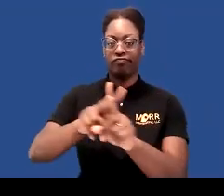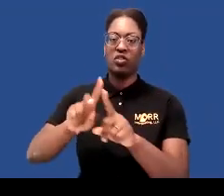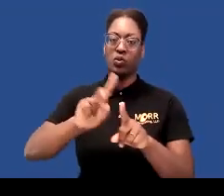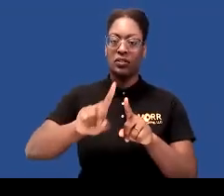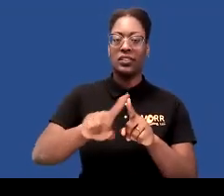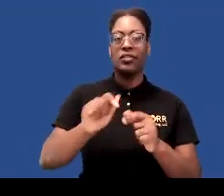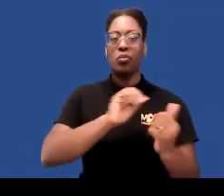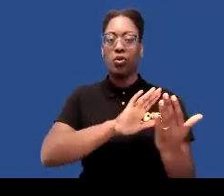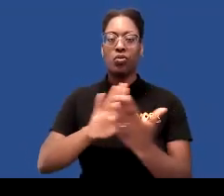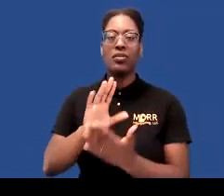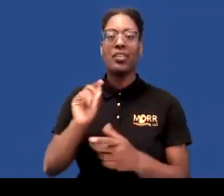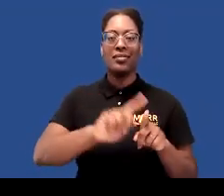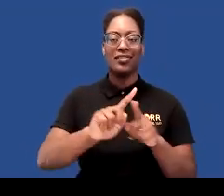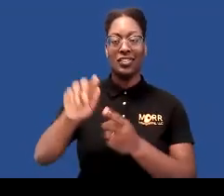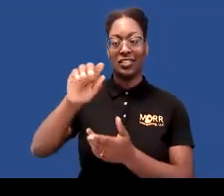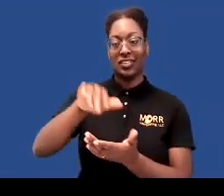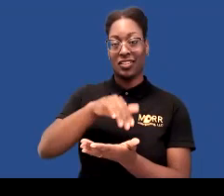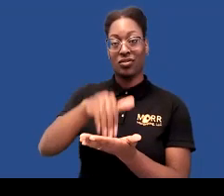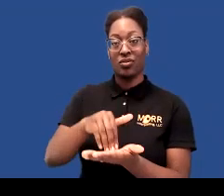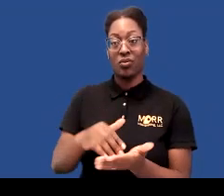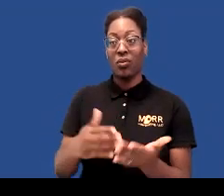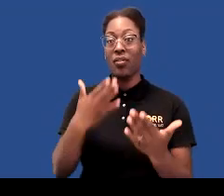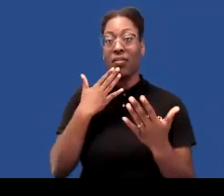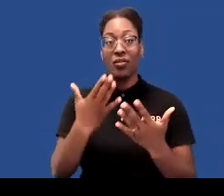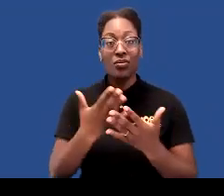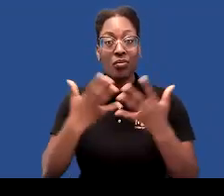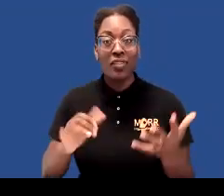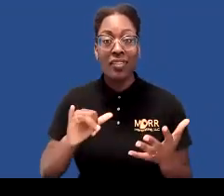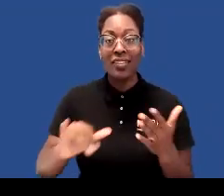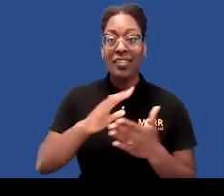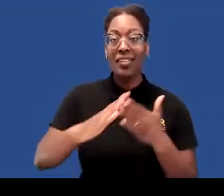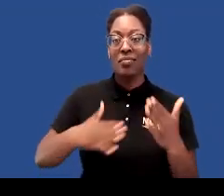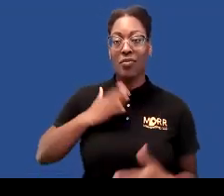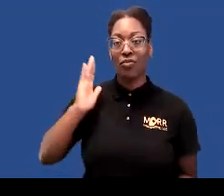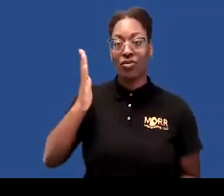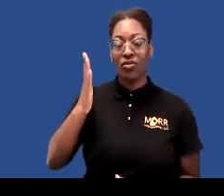Thank you very much. That's the end of my presentation. My name is Eric Camarillo. I will leave it up on here.